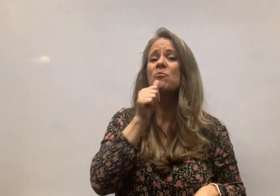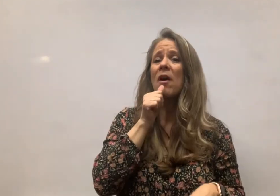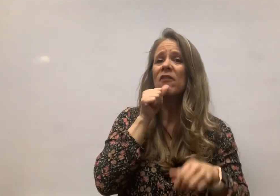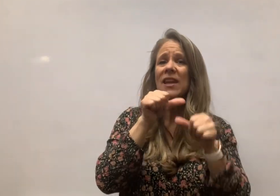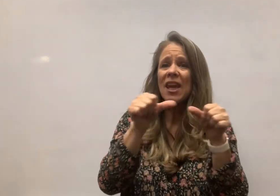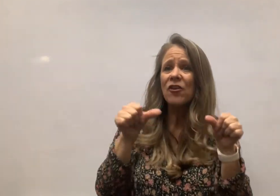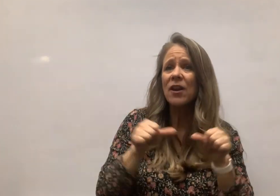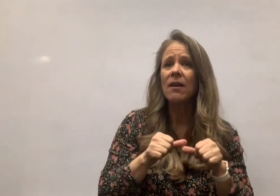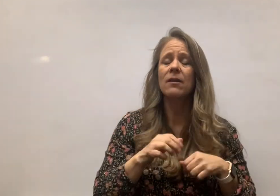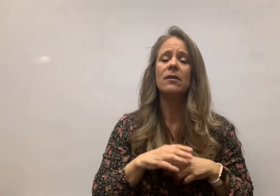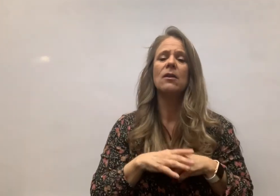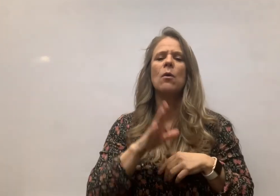or in the groin area.